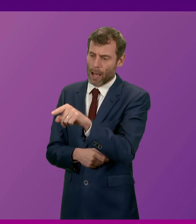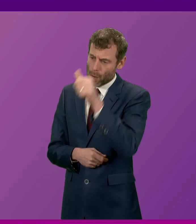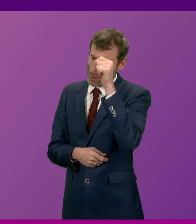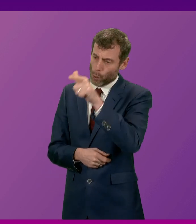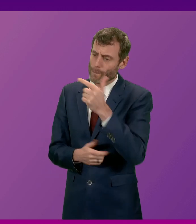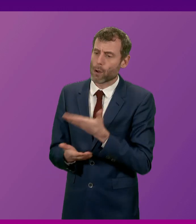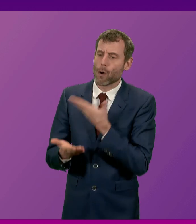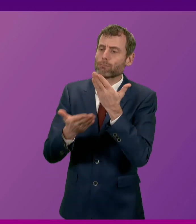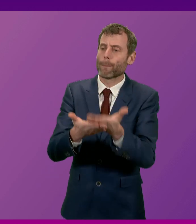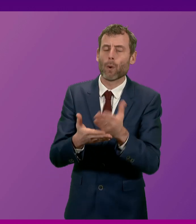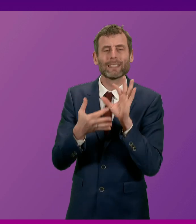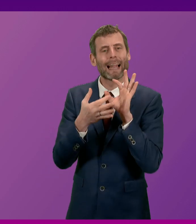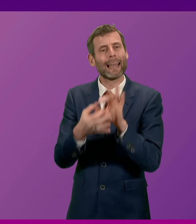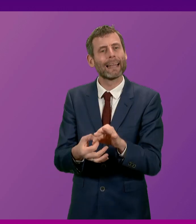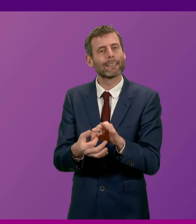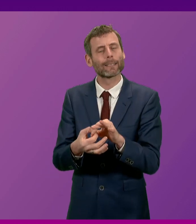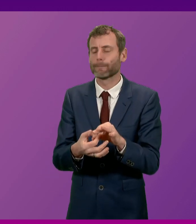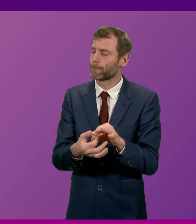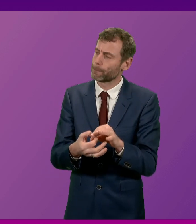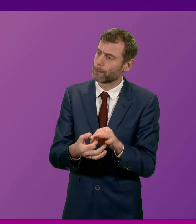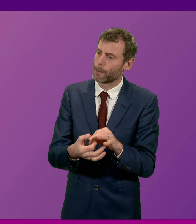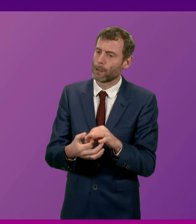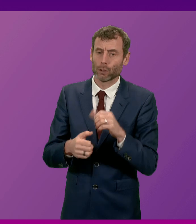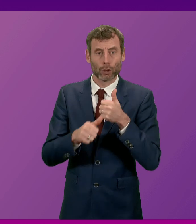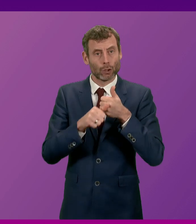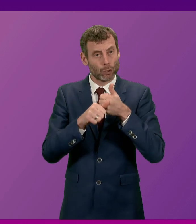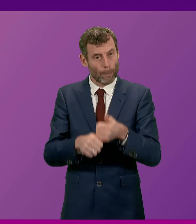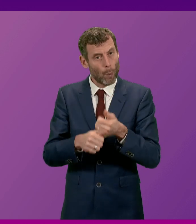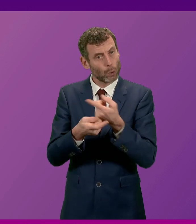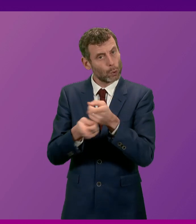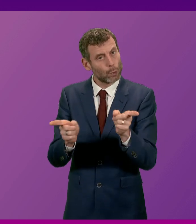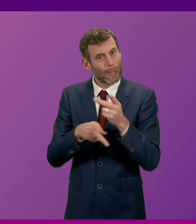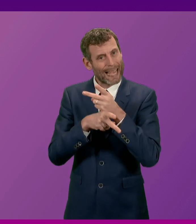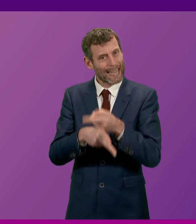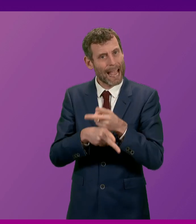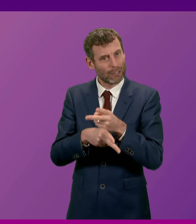on support for carers into the discussions that we are having